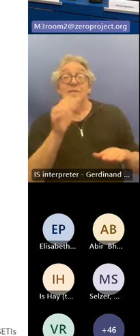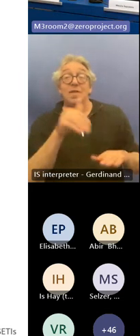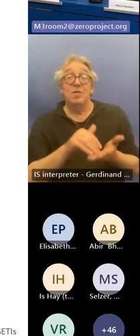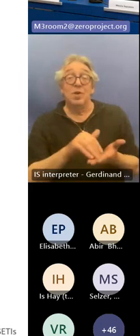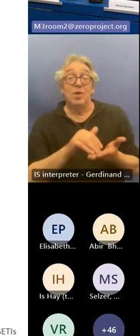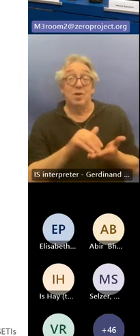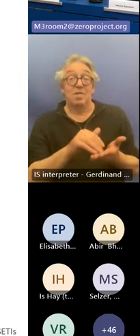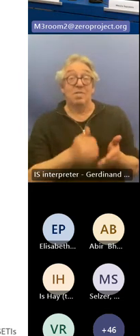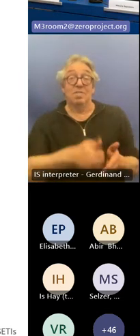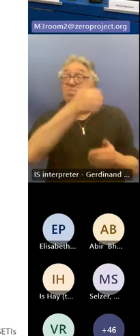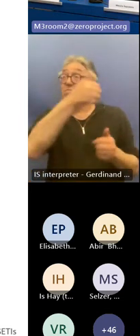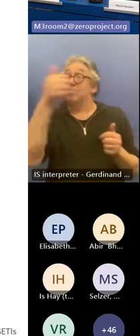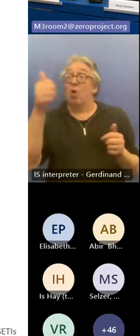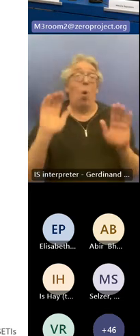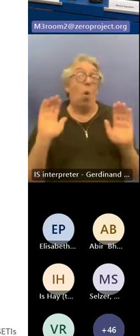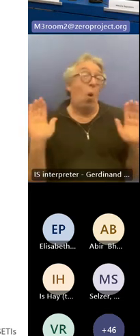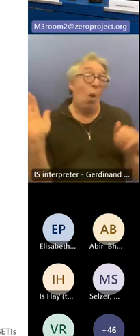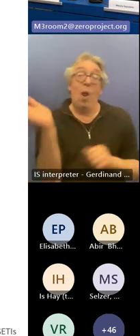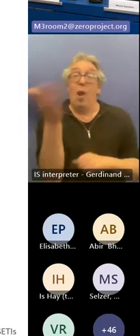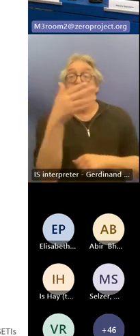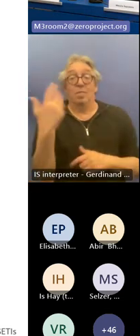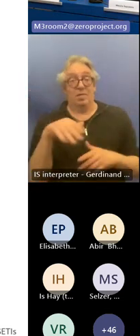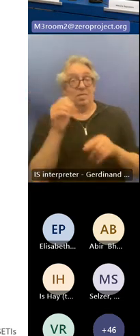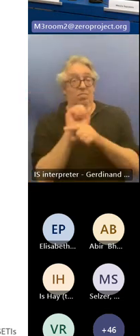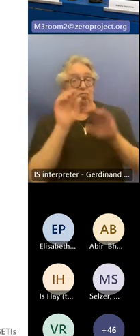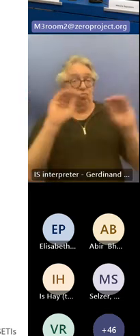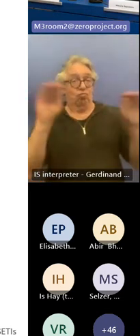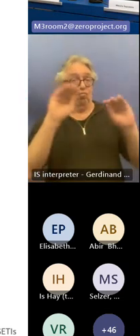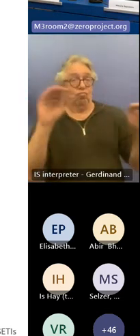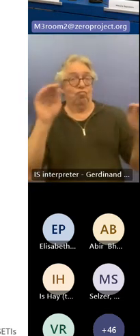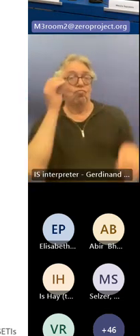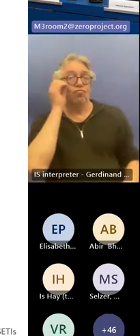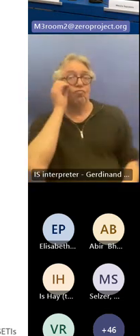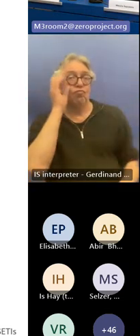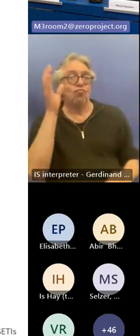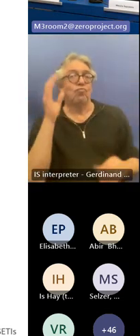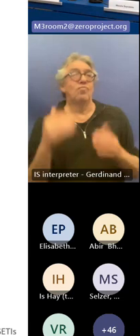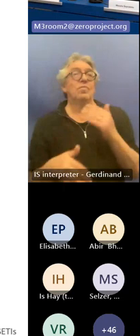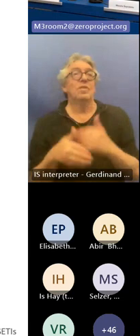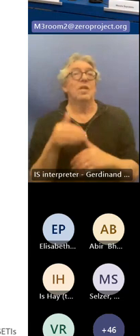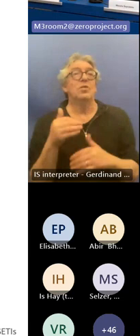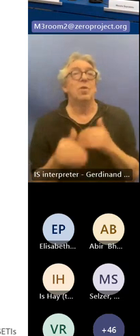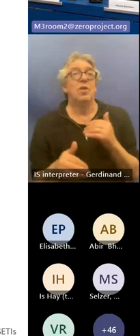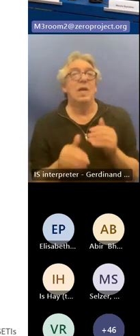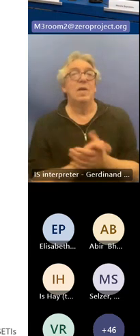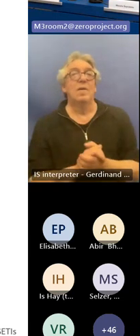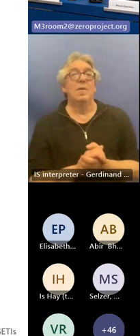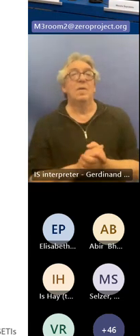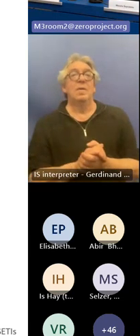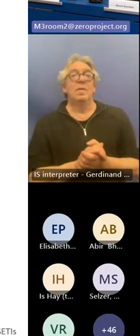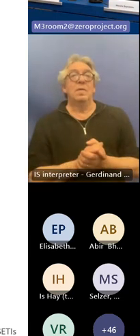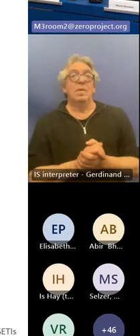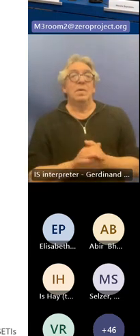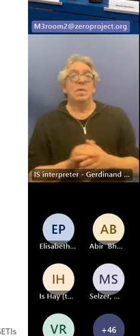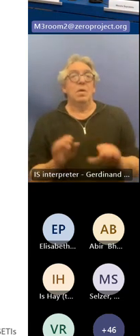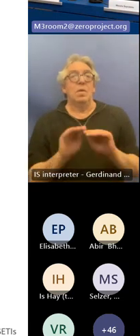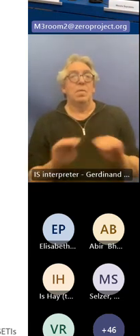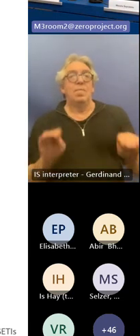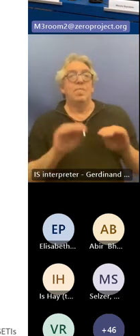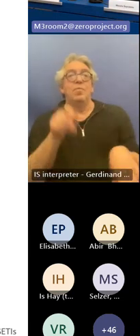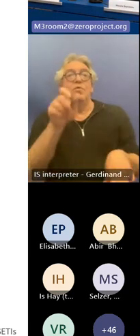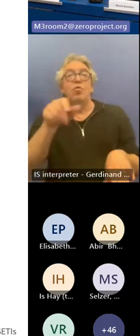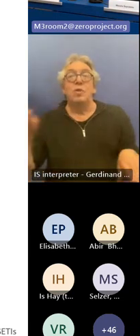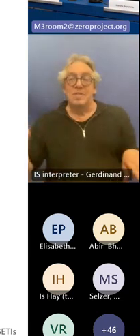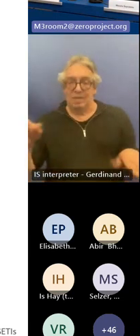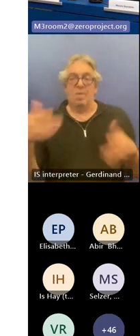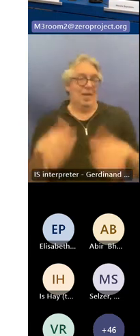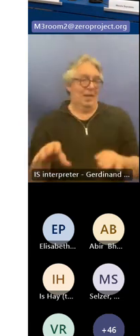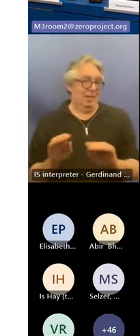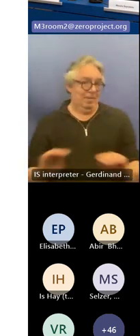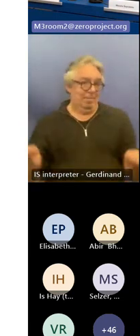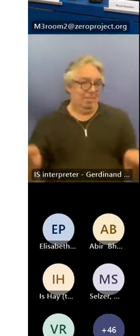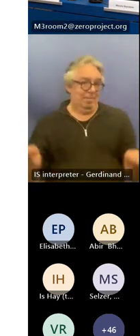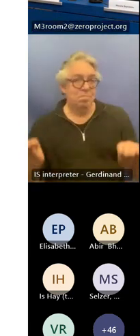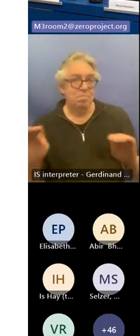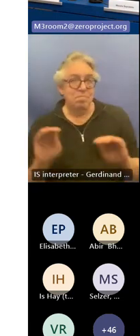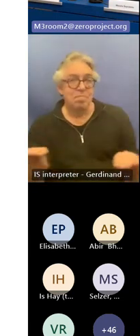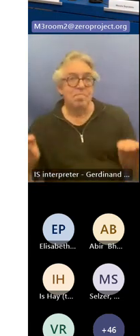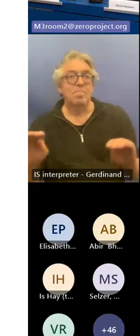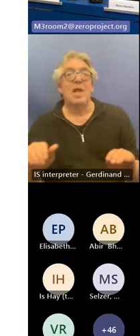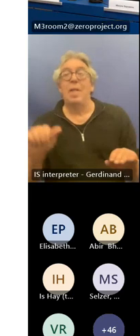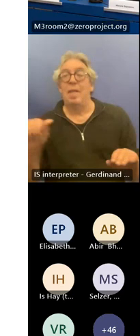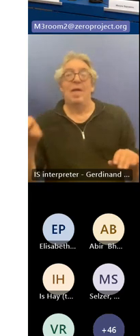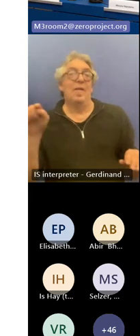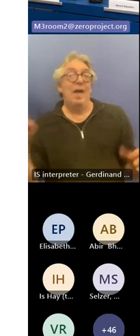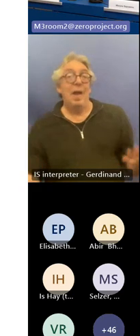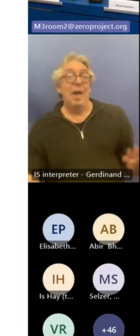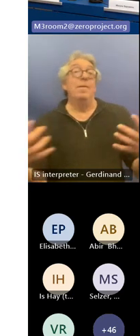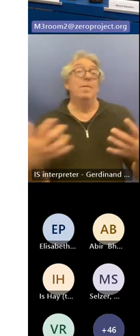partners were on the ground. Building an ecosystem for persons with disabilities. Mainstreaming made